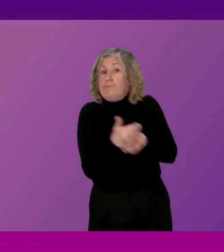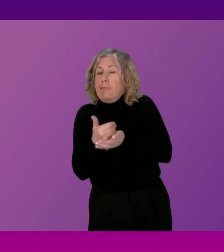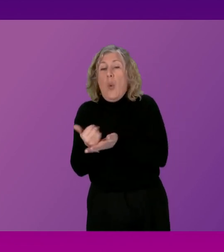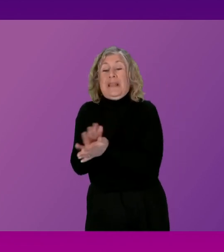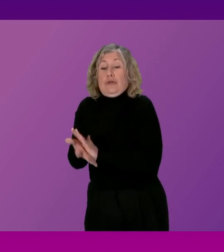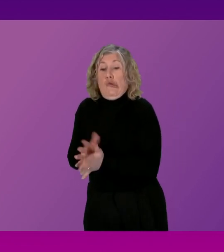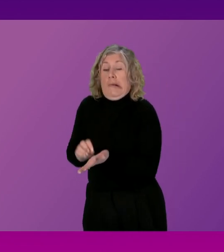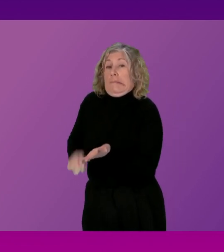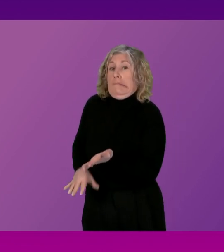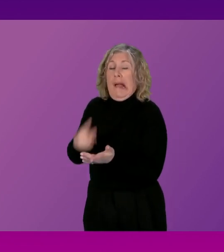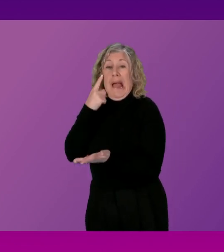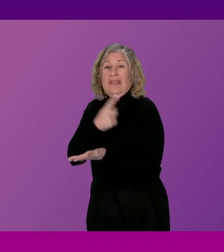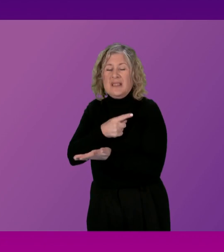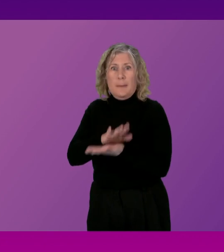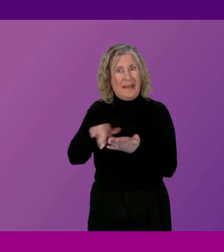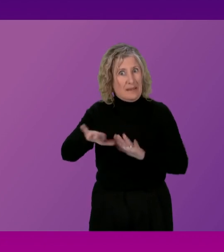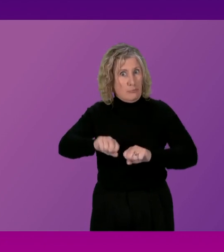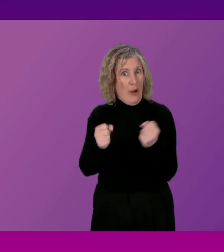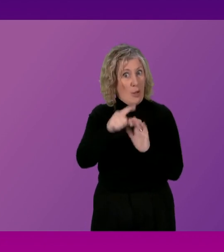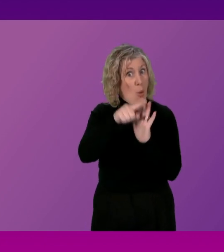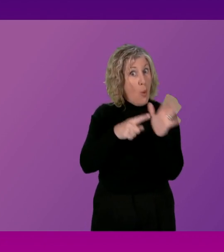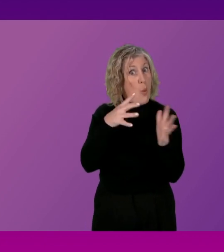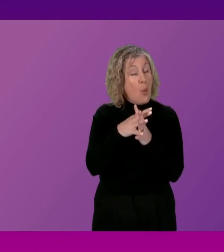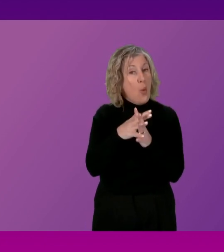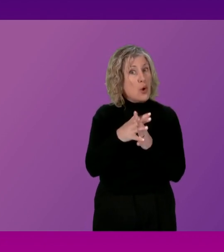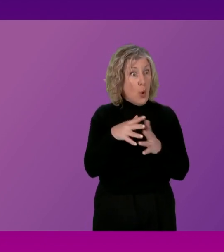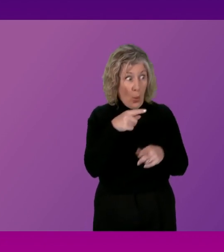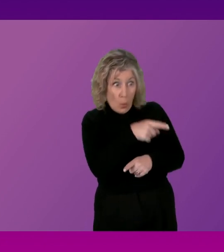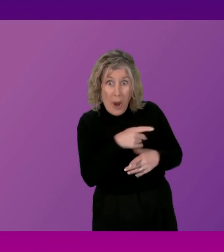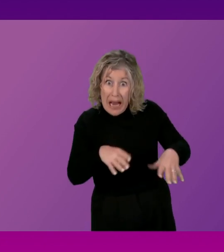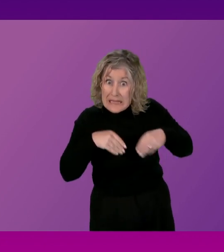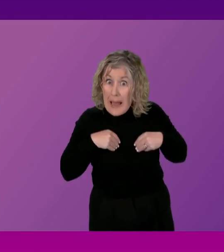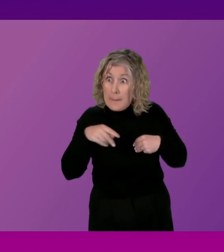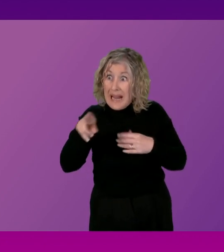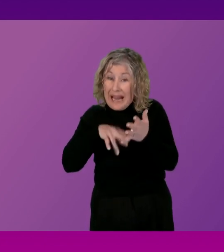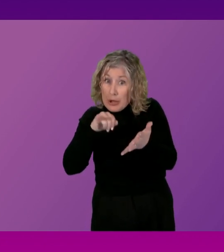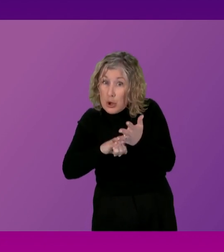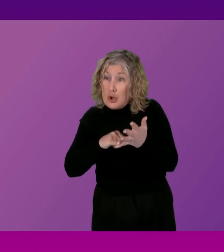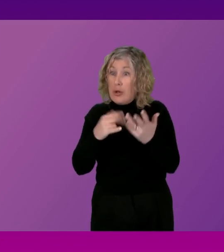Does Humza Yousaf accept that, if Nicola Sturgeon or any Government minister has destroyed WhatsApp